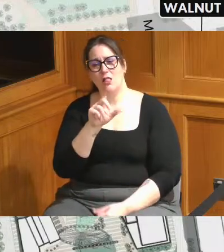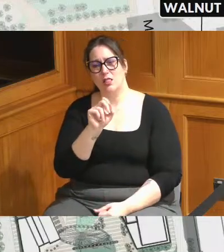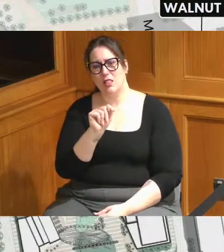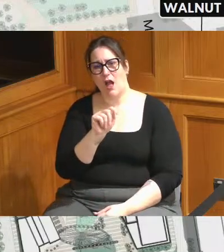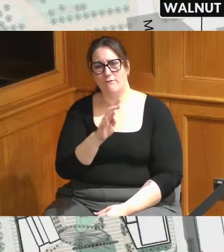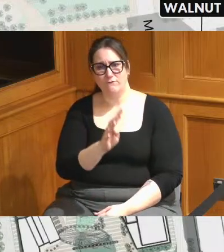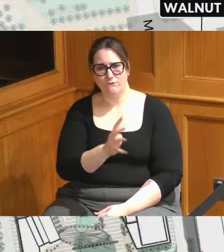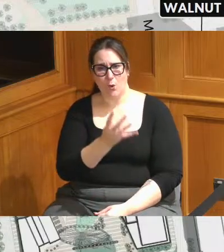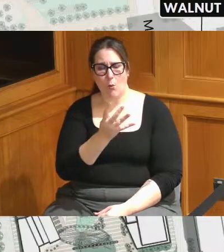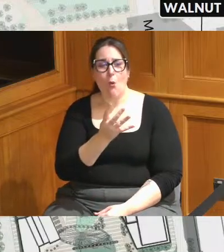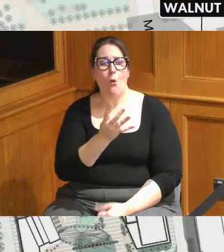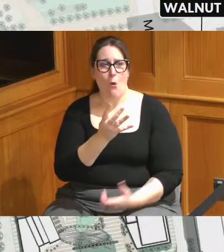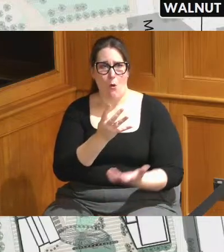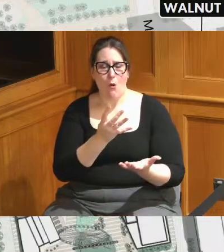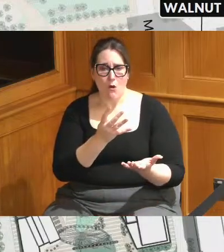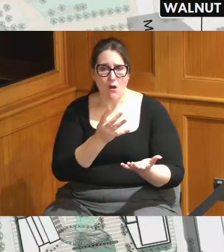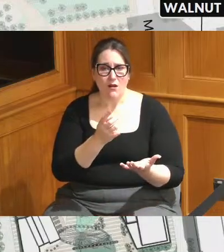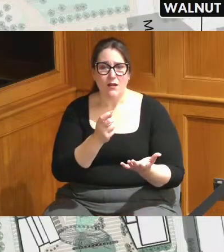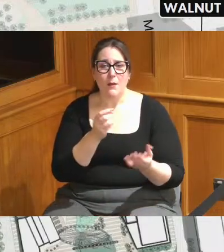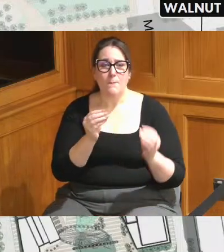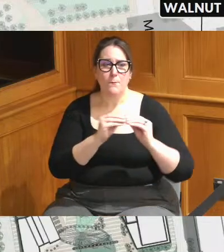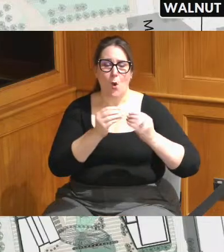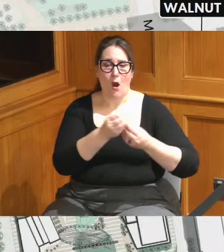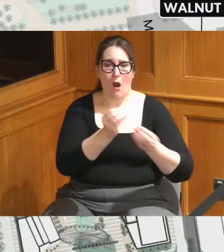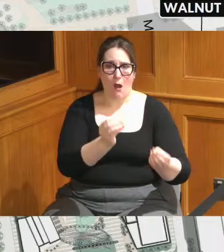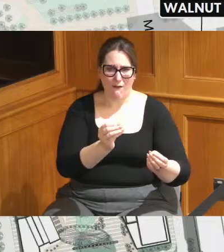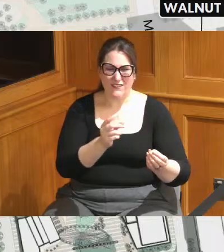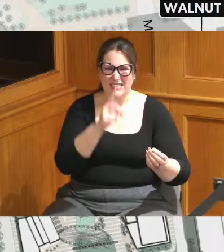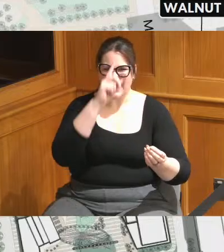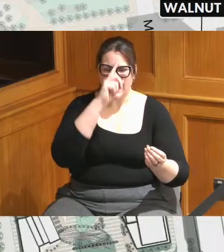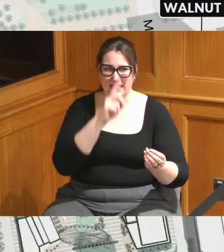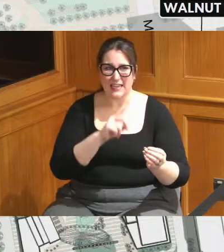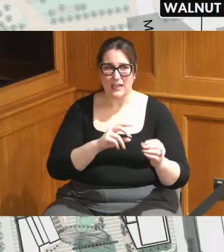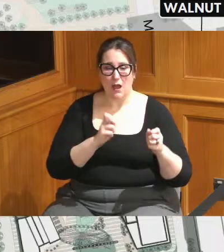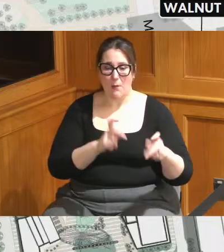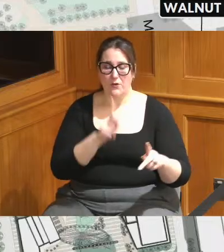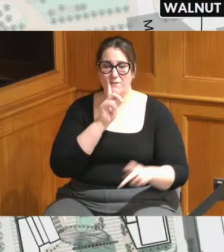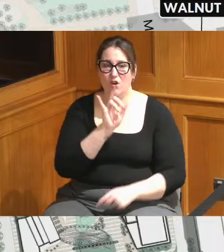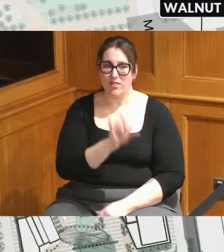phase development if if indeed the office market responds to that opportunity there you'll see